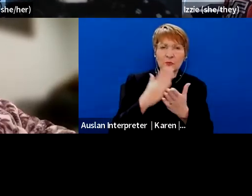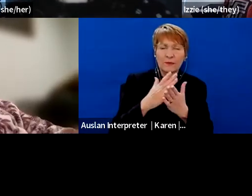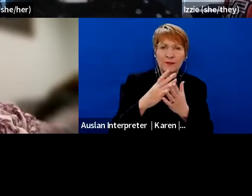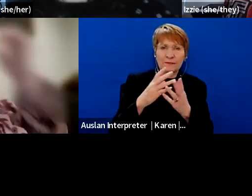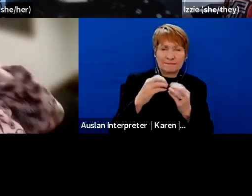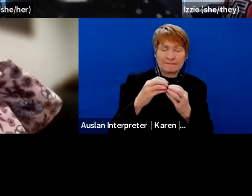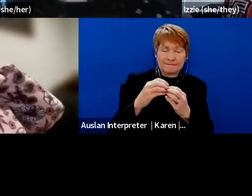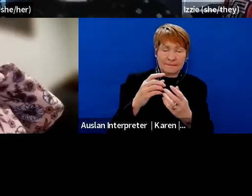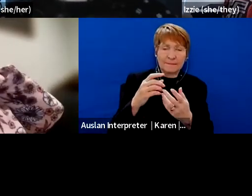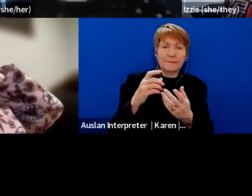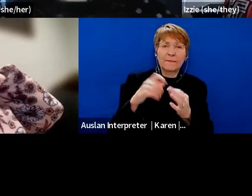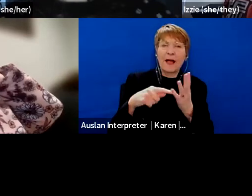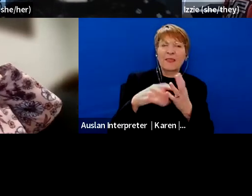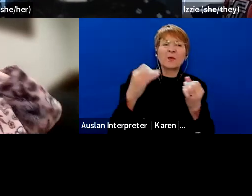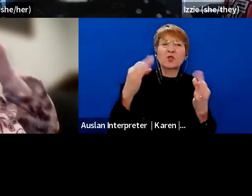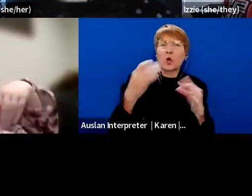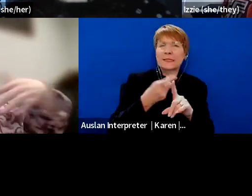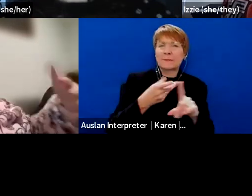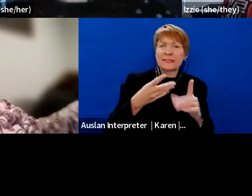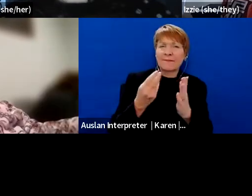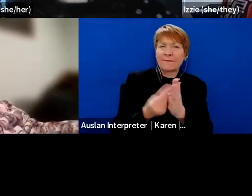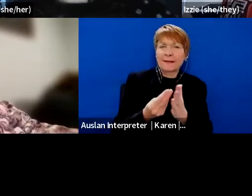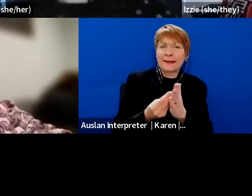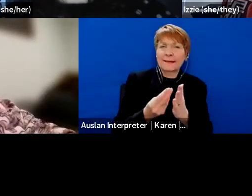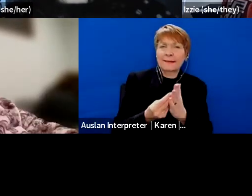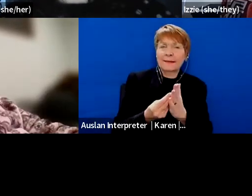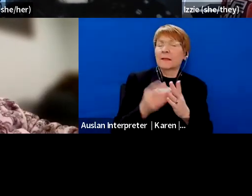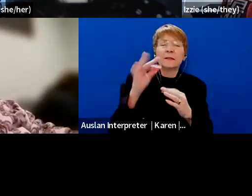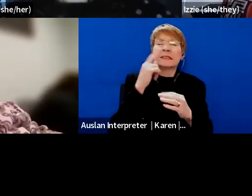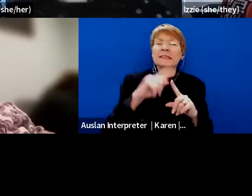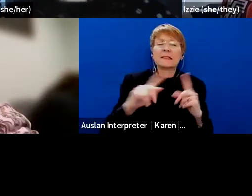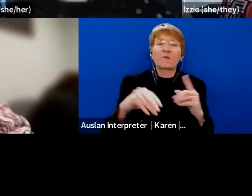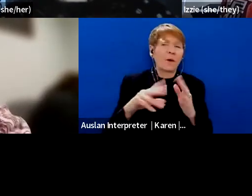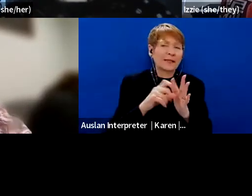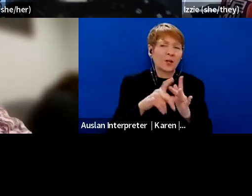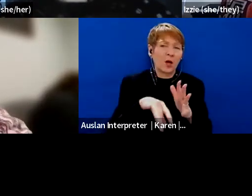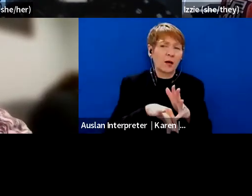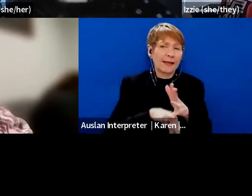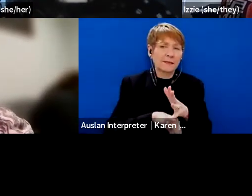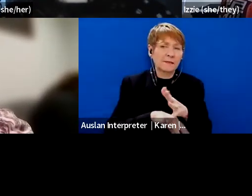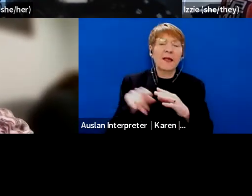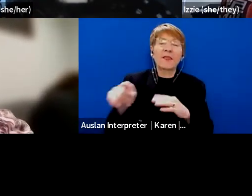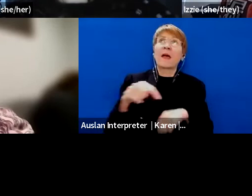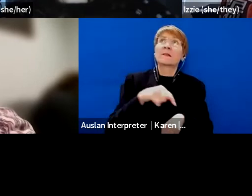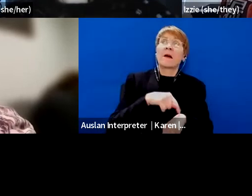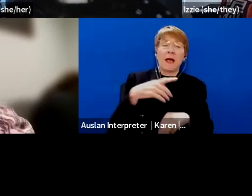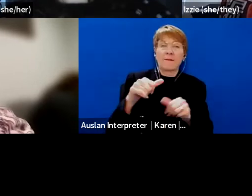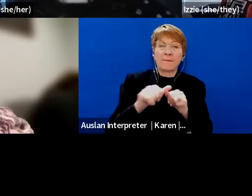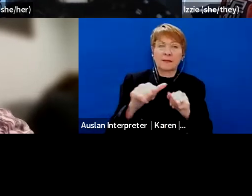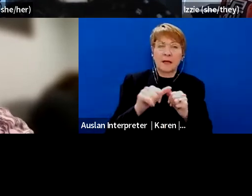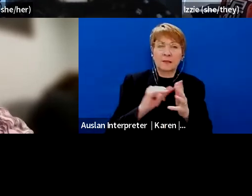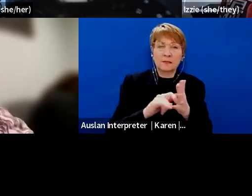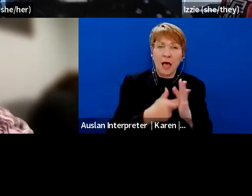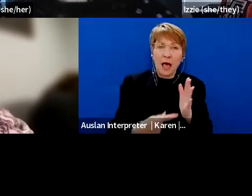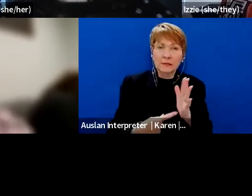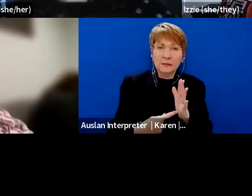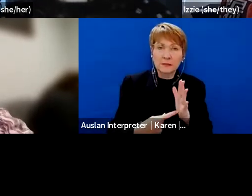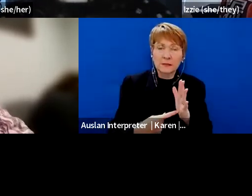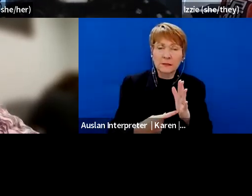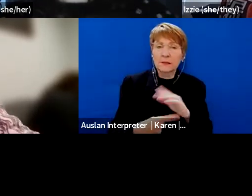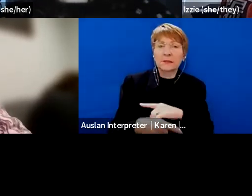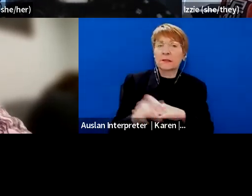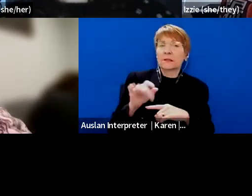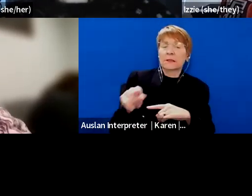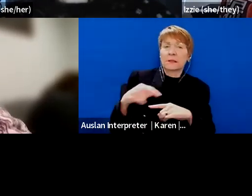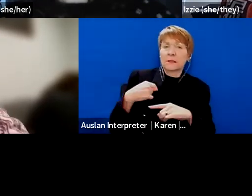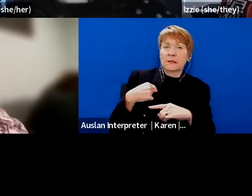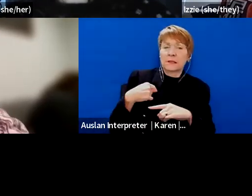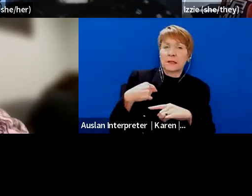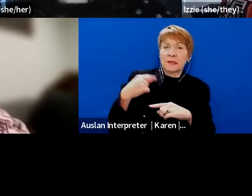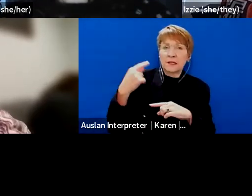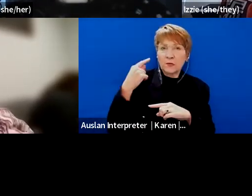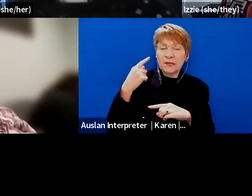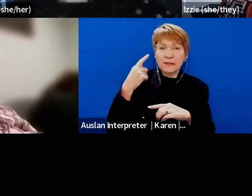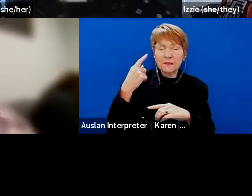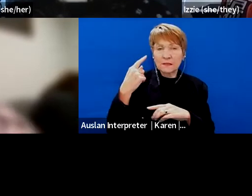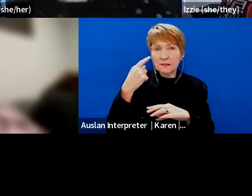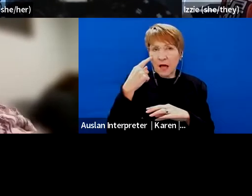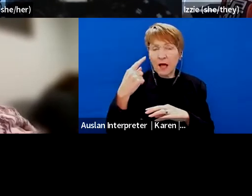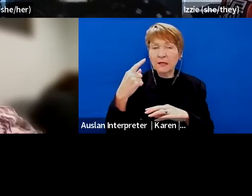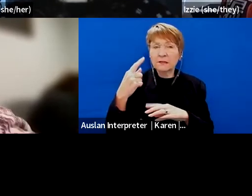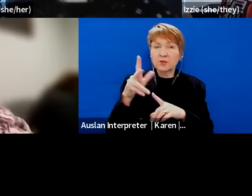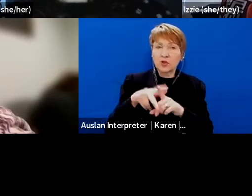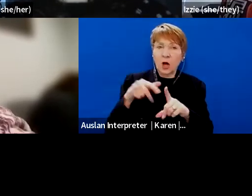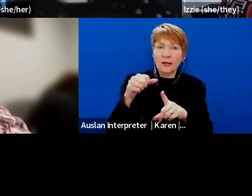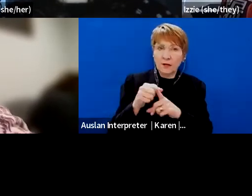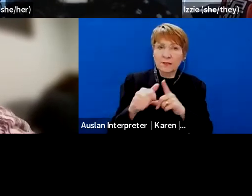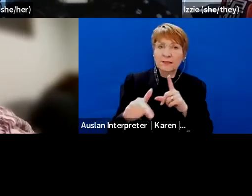So, but there was no particular funding for her like the India is model. I know there was better start funding but we didn't qualify for that. Because I hearing insight issues were diagnosed when she was seven so that was the cut off because of her developmental